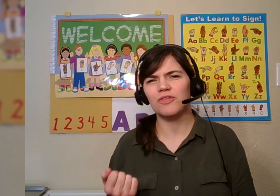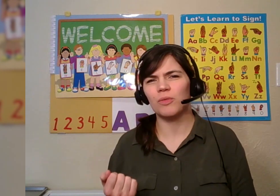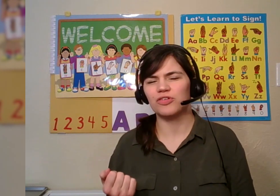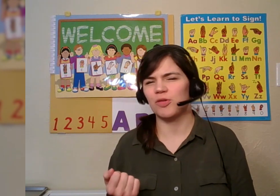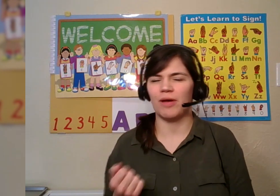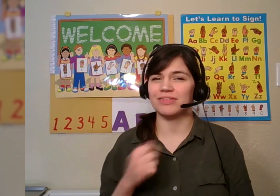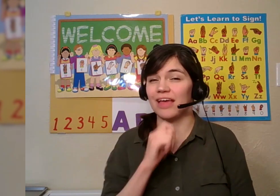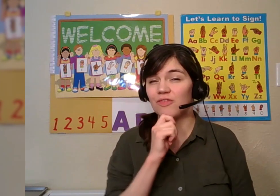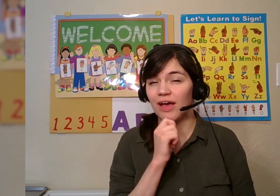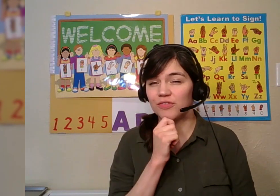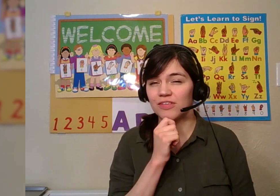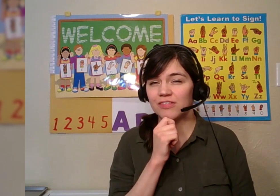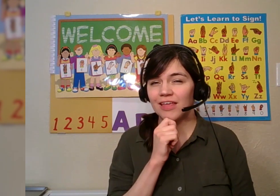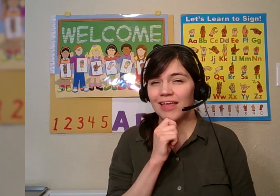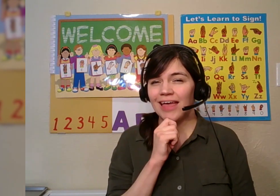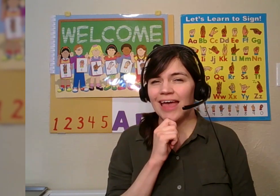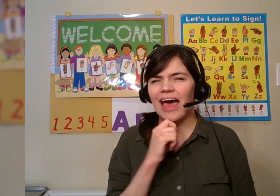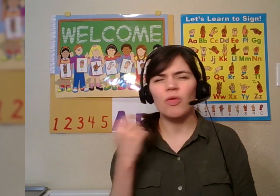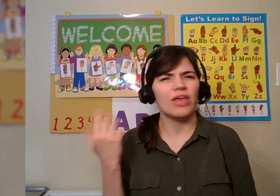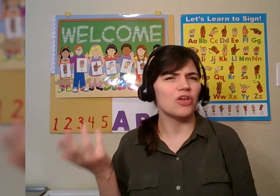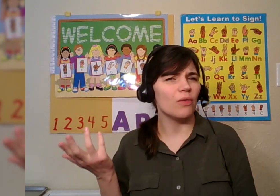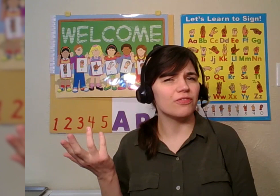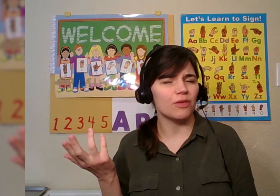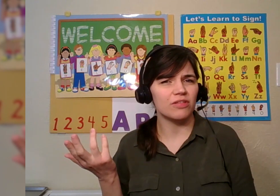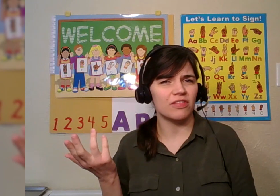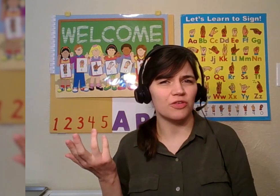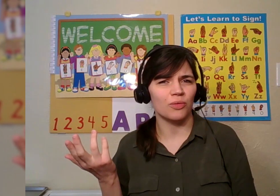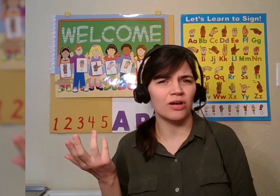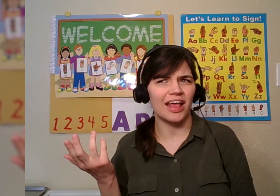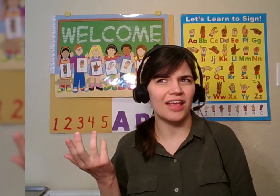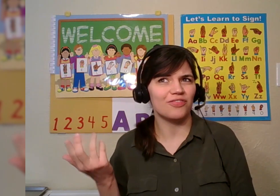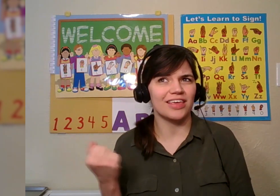wondered about deaf houses. How they know if someone's at the door if they can't